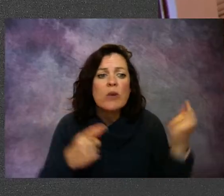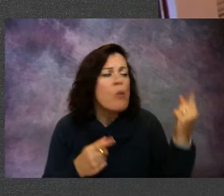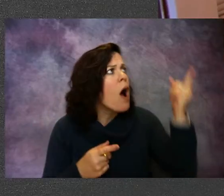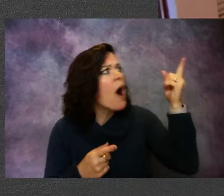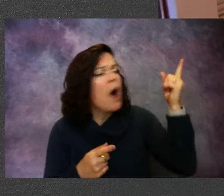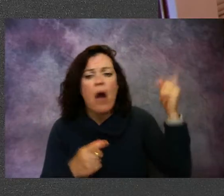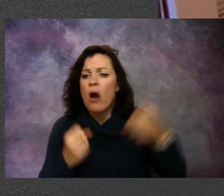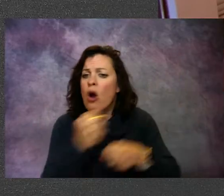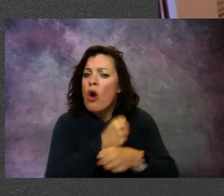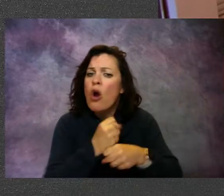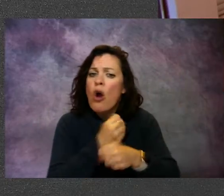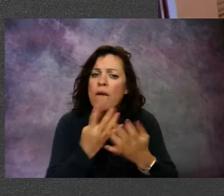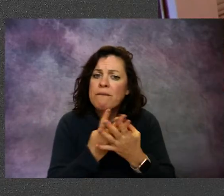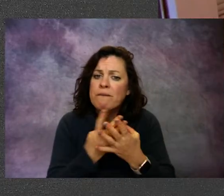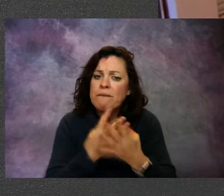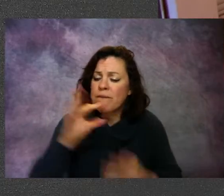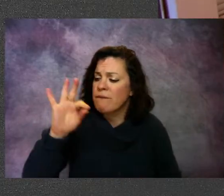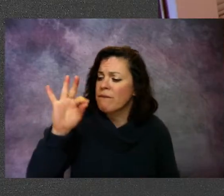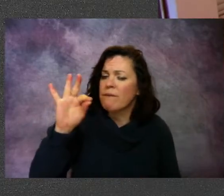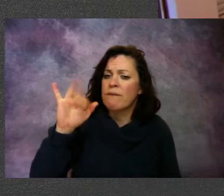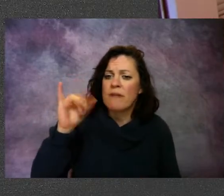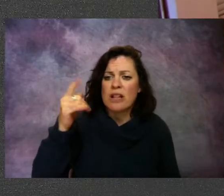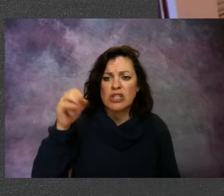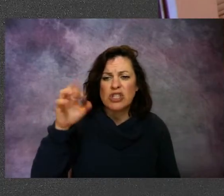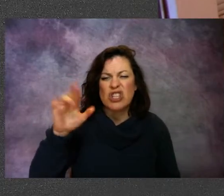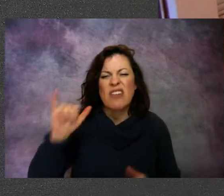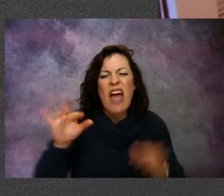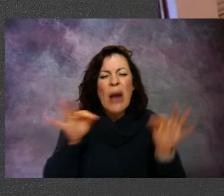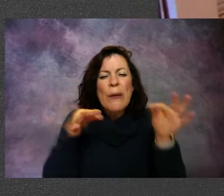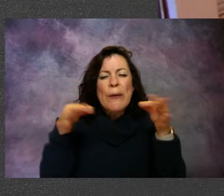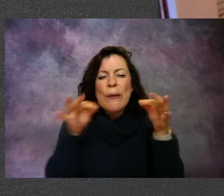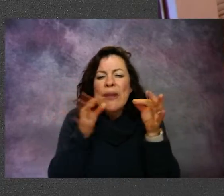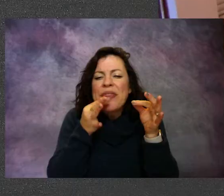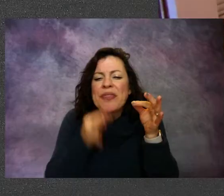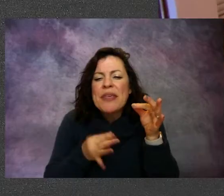and some markers and some water to see what happens